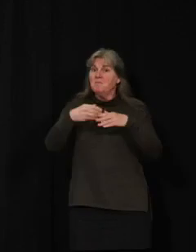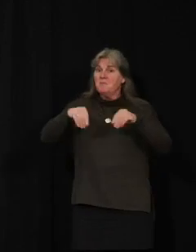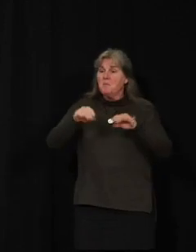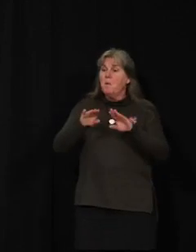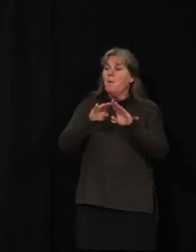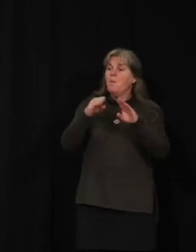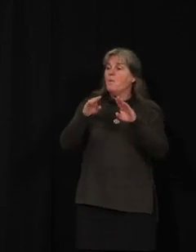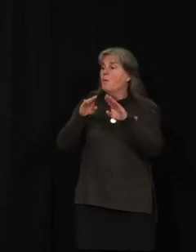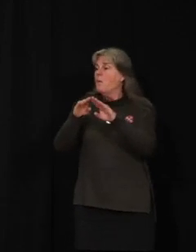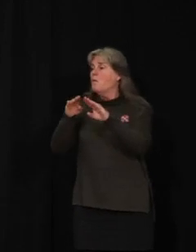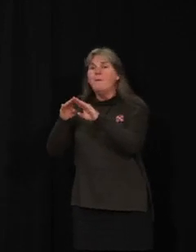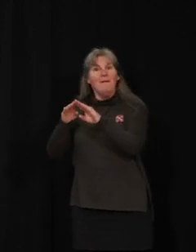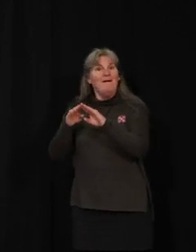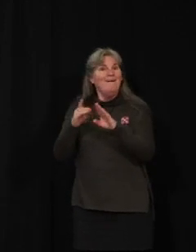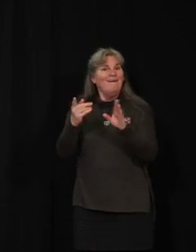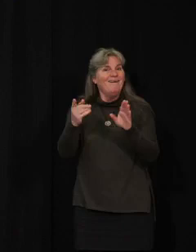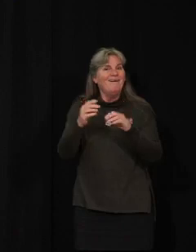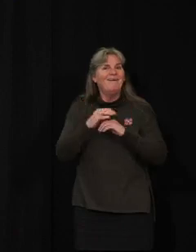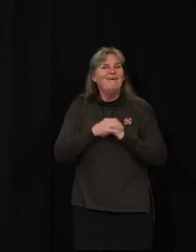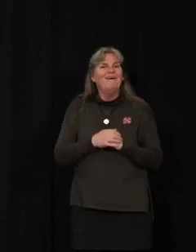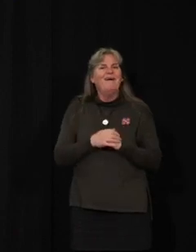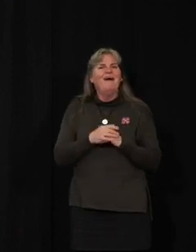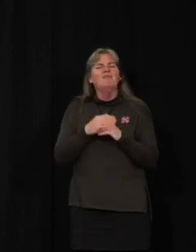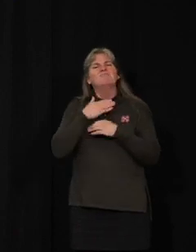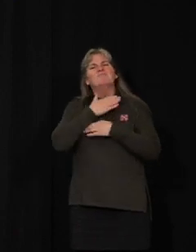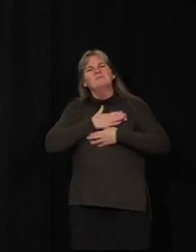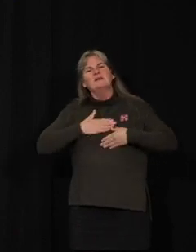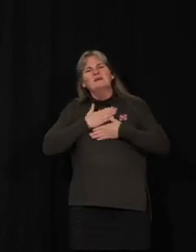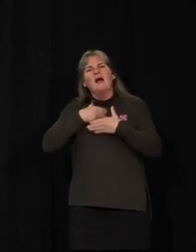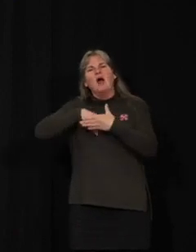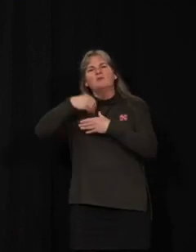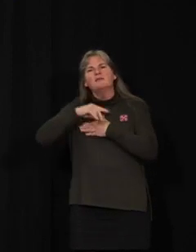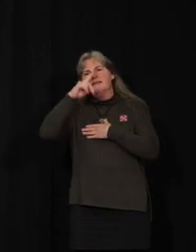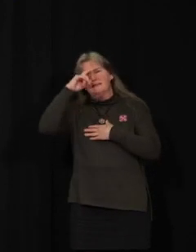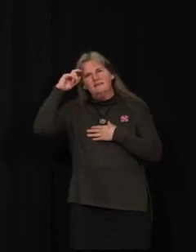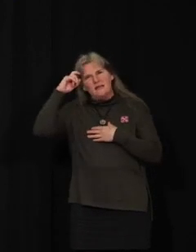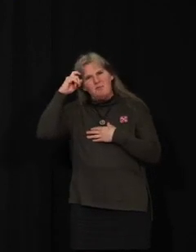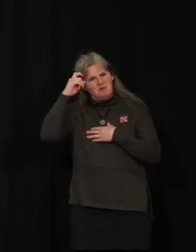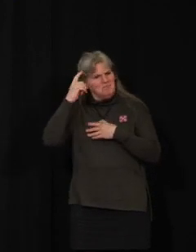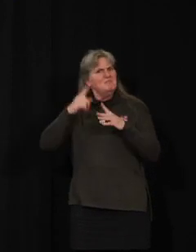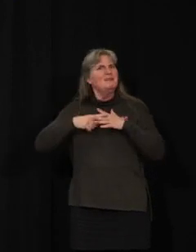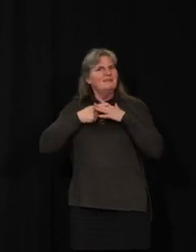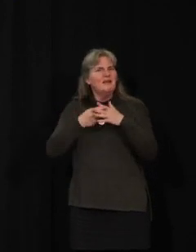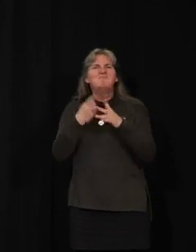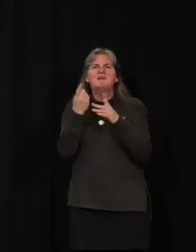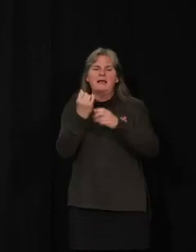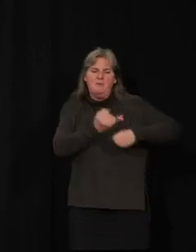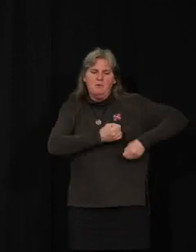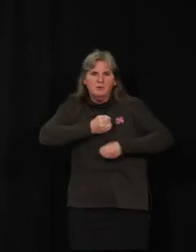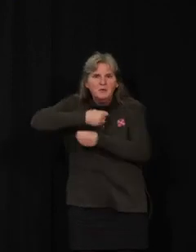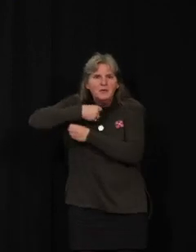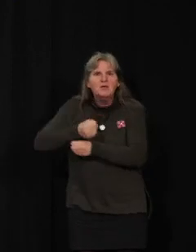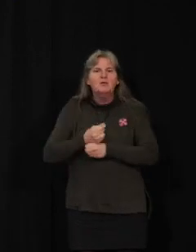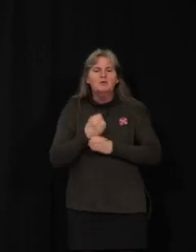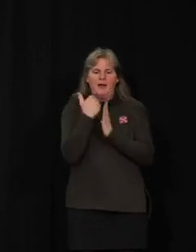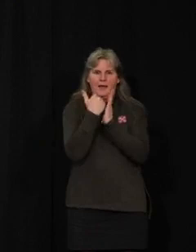Popular summer recreation is getting going, like canoe rentas and lessons and the start of the golf season.